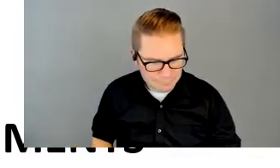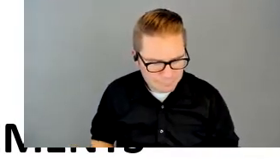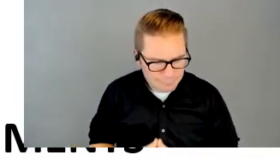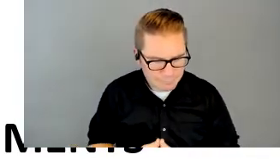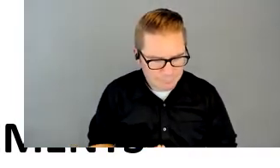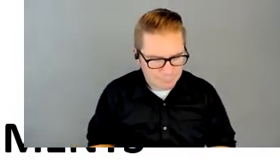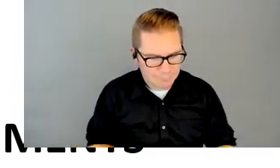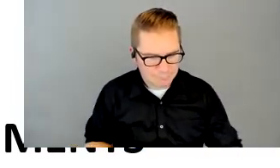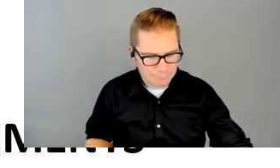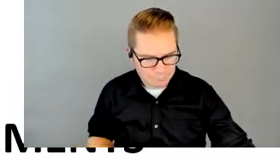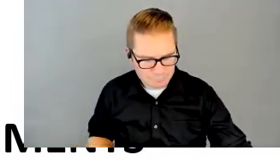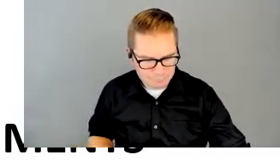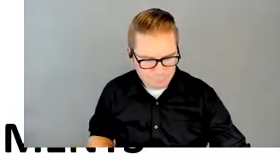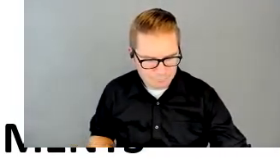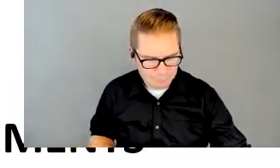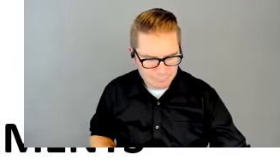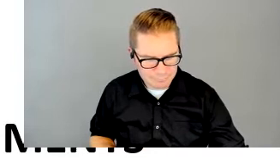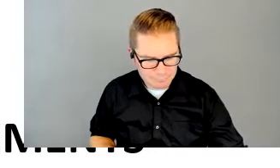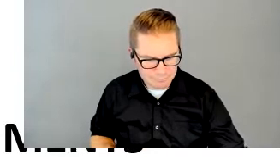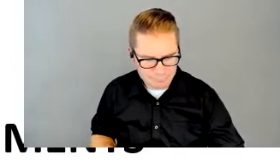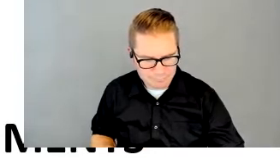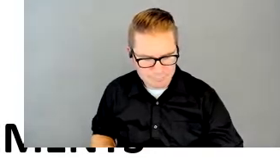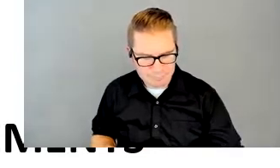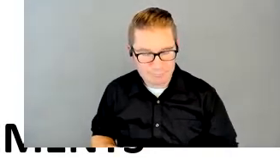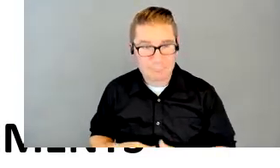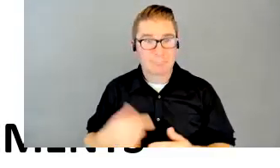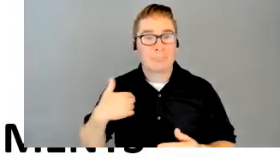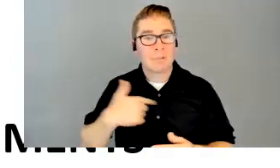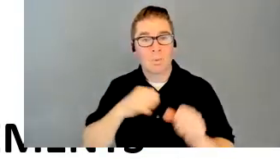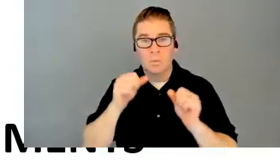of demystifying, welcoming, validating, creating and representing,